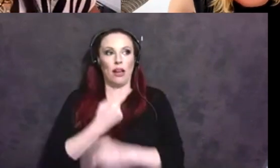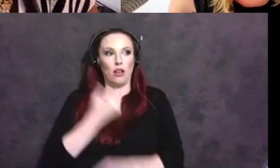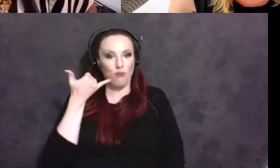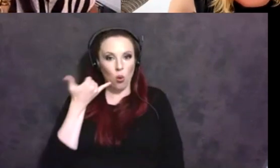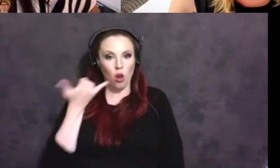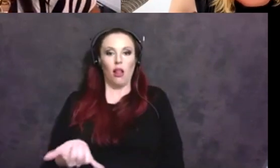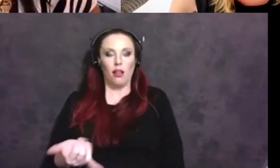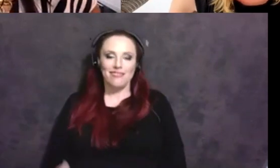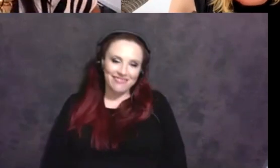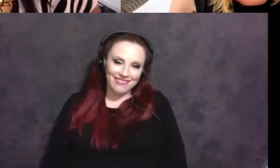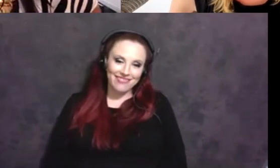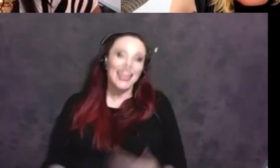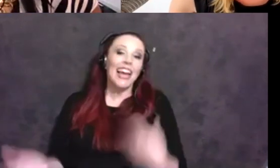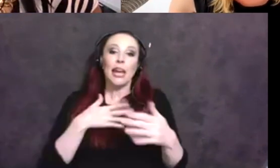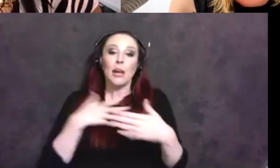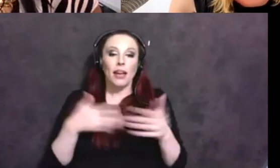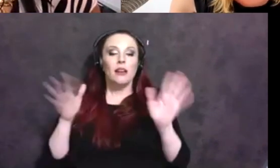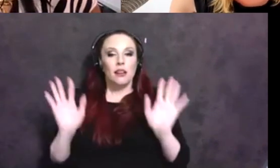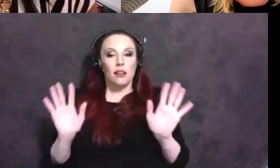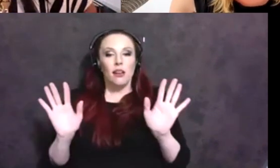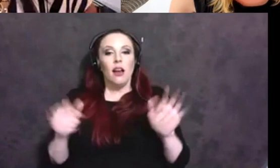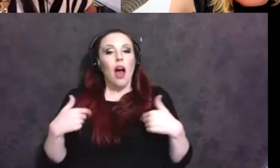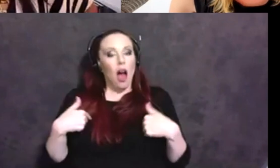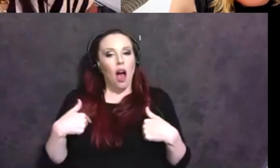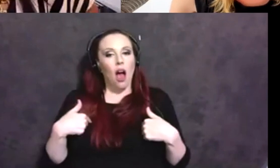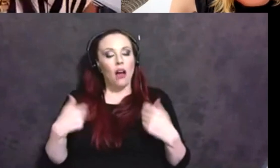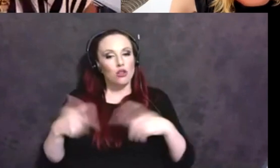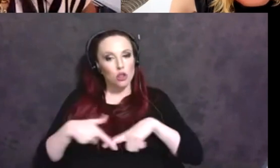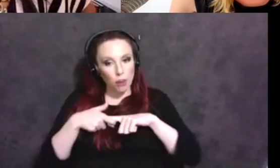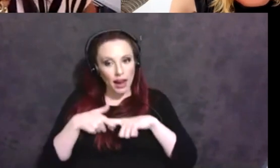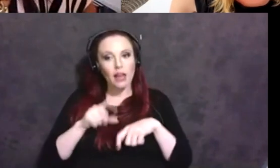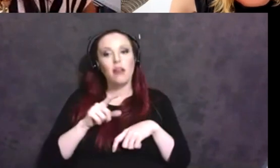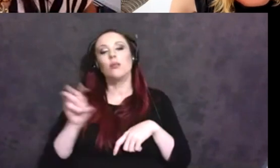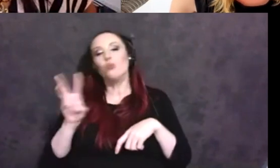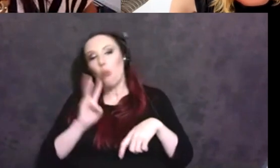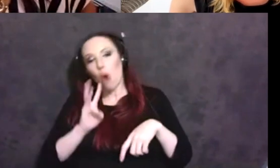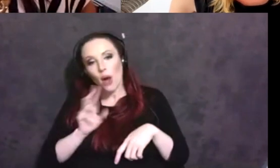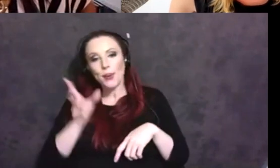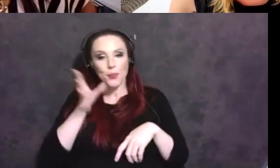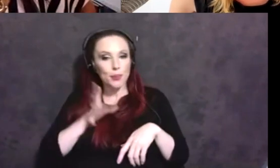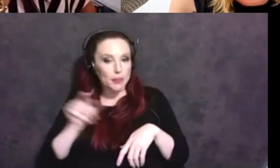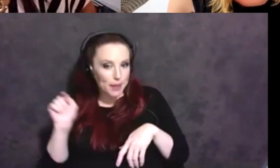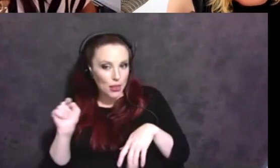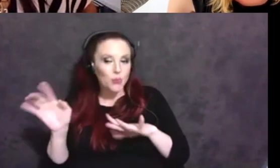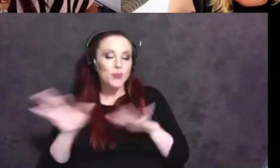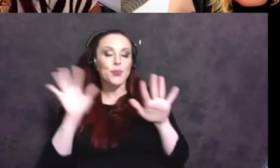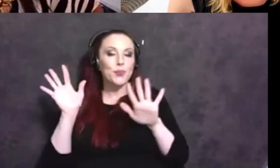today, although I am so annoyed by Zoom. I am going for the love of God can I not just